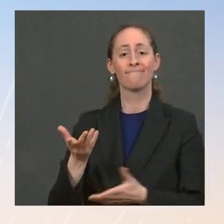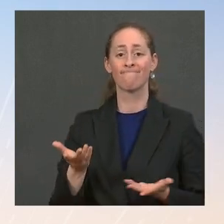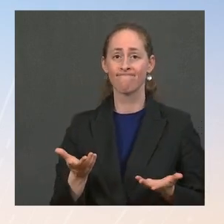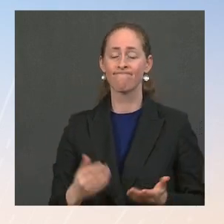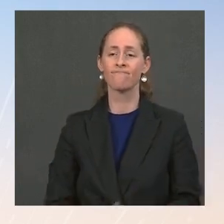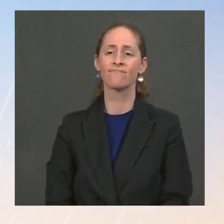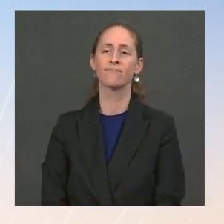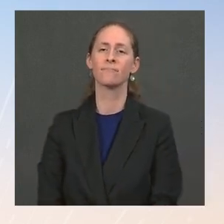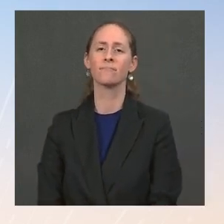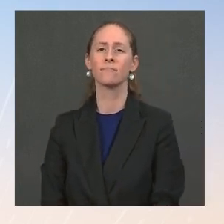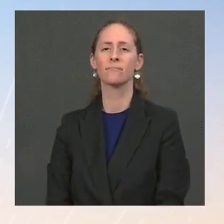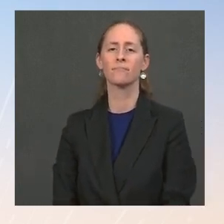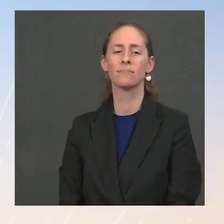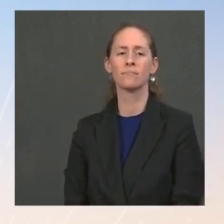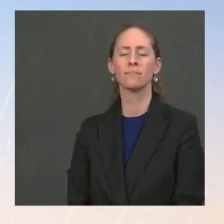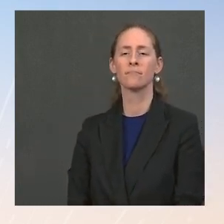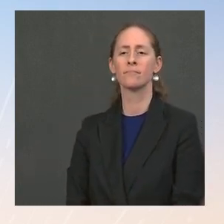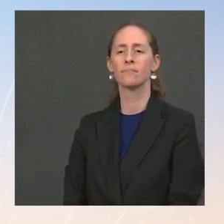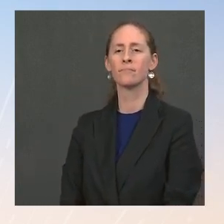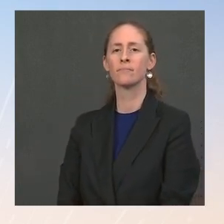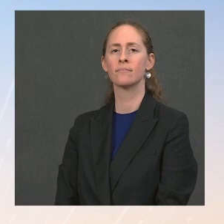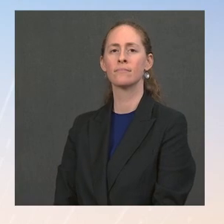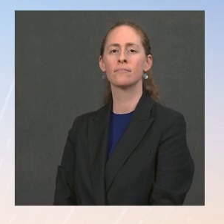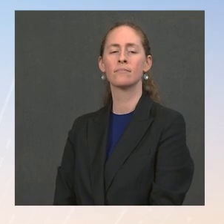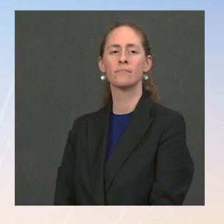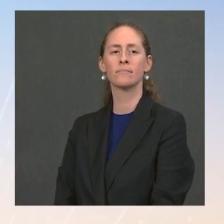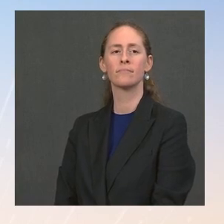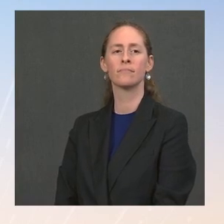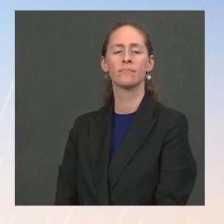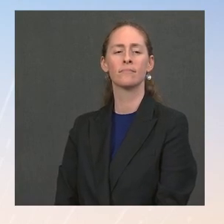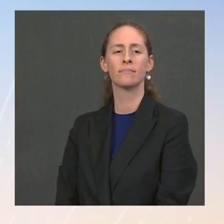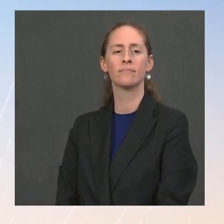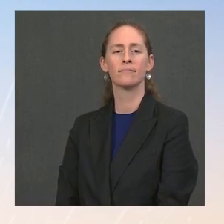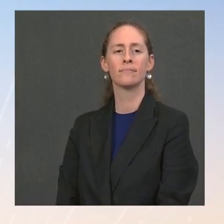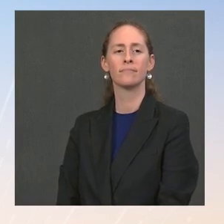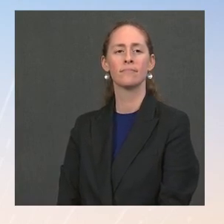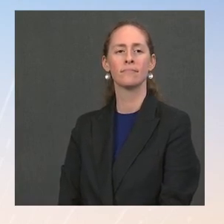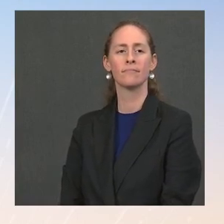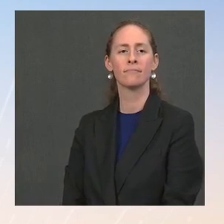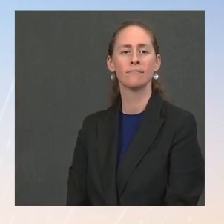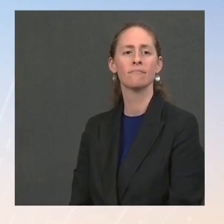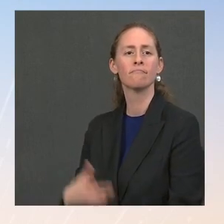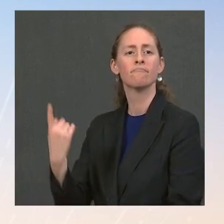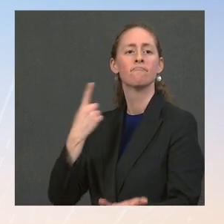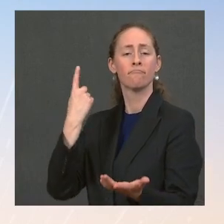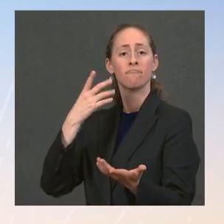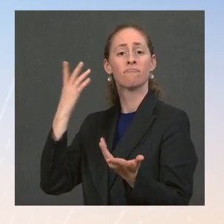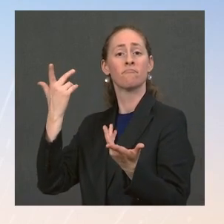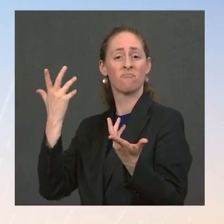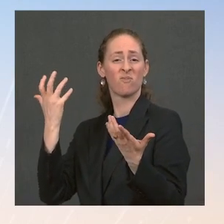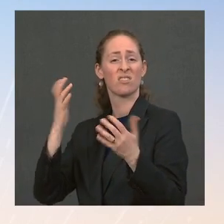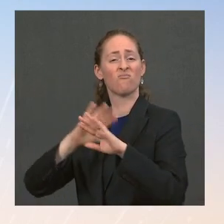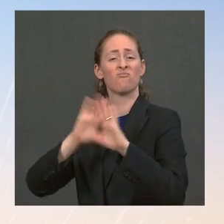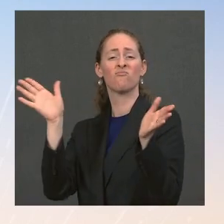Does the President support eliminating the debt limit entirely through some sort of legislative process? There -- there seems to be a growing chorus